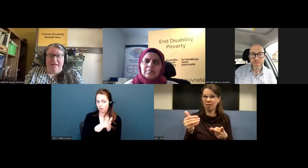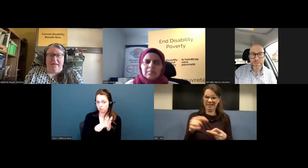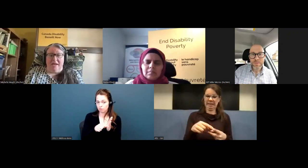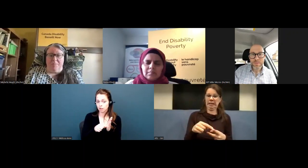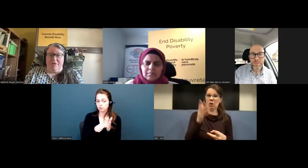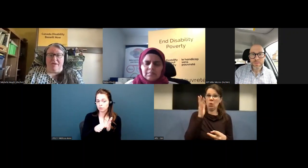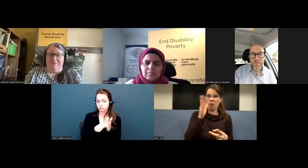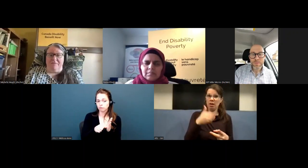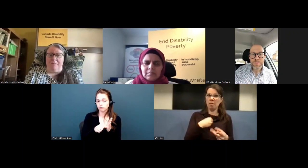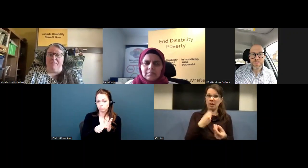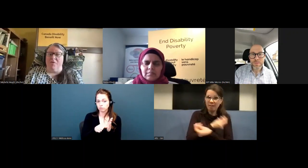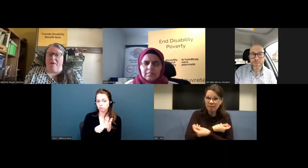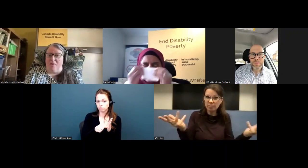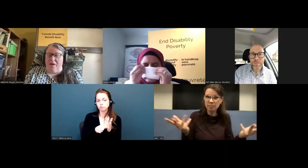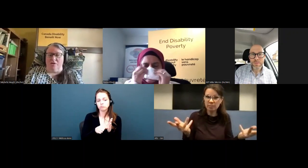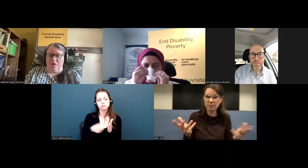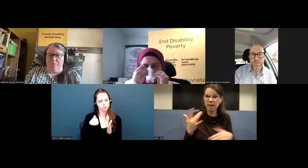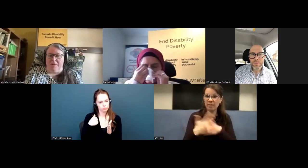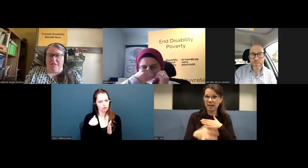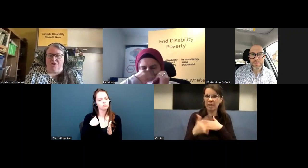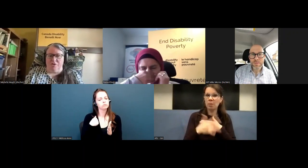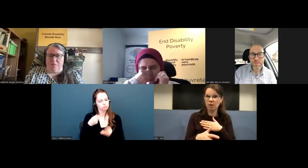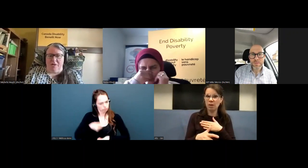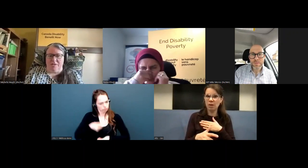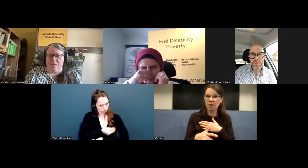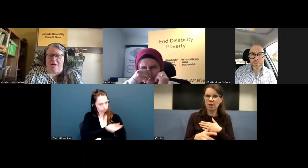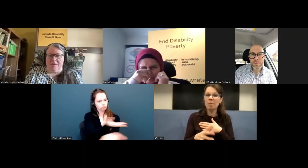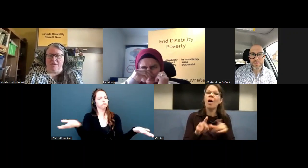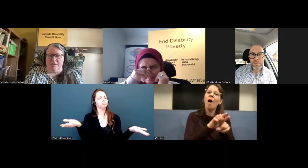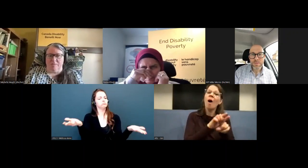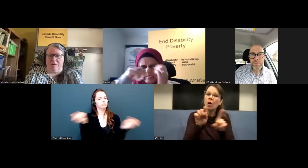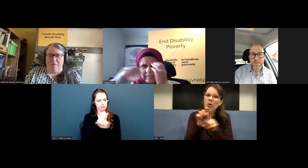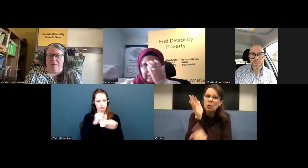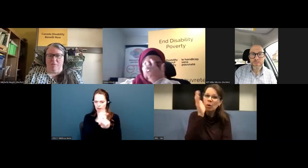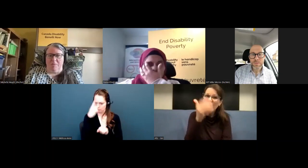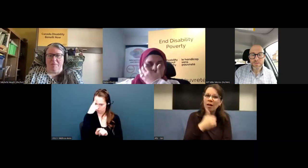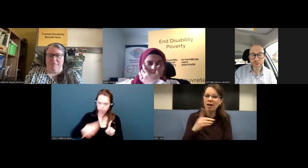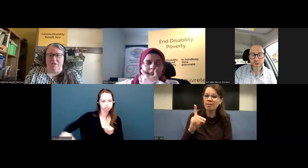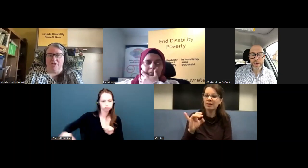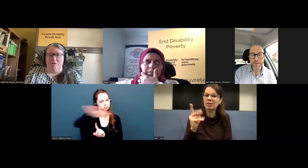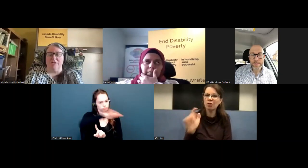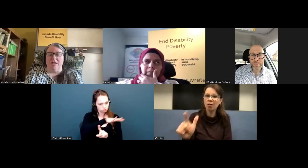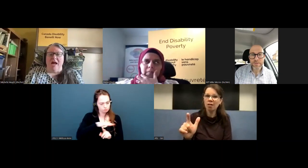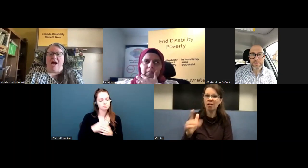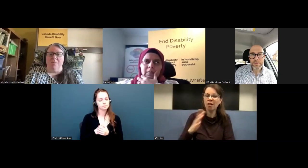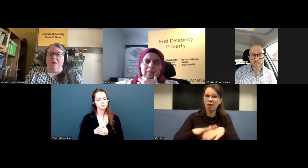IN A PRINT FORMAT, BUT THERE WILL ALL BE DIGITAL ONES AS WELL THAT PEOPLE CAN USE AND WE WILL